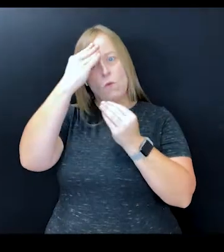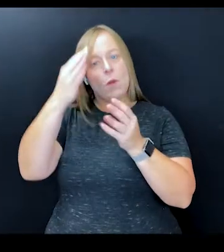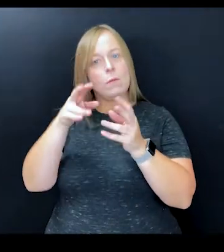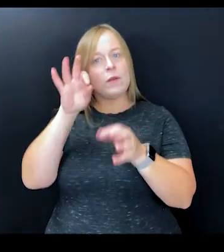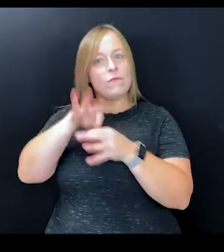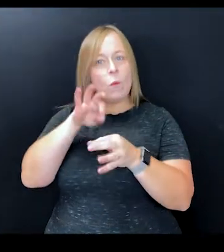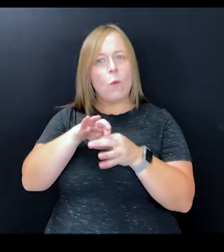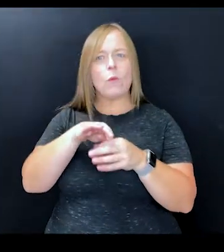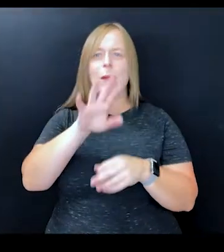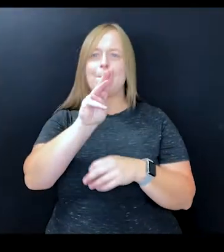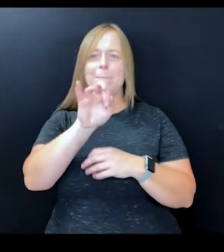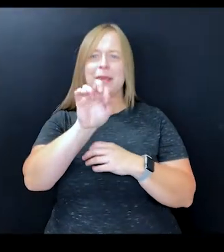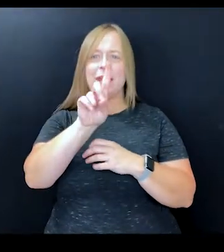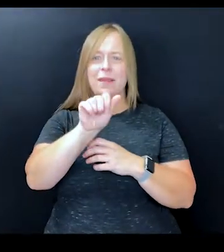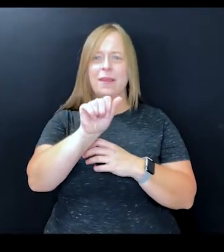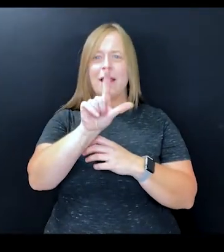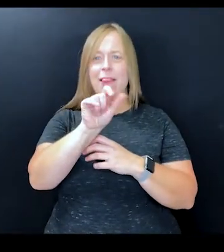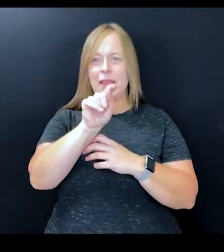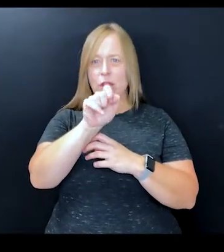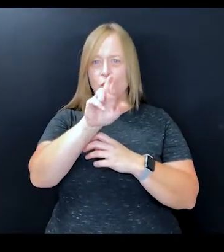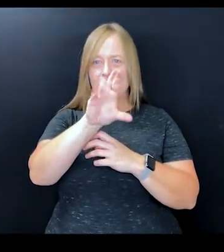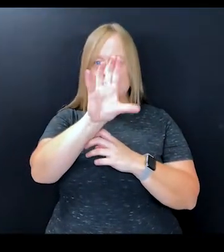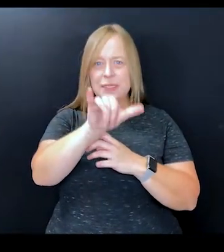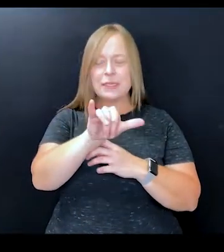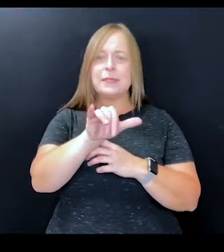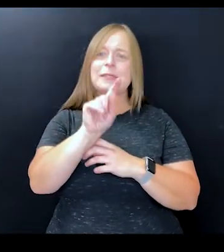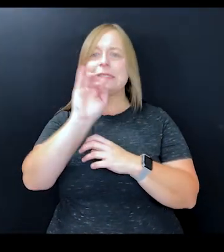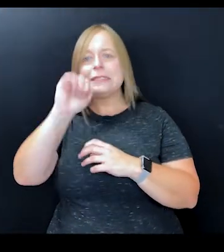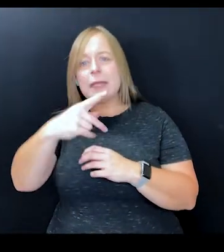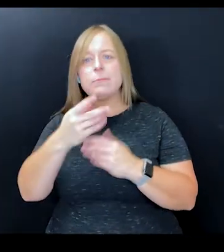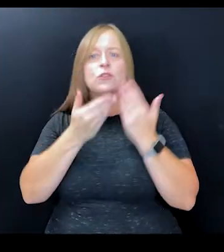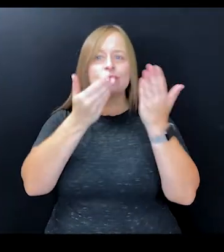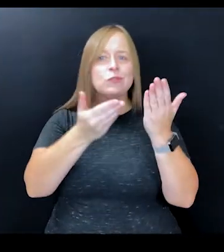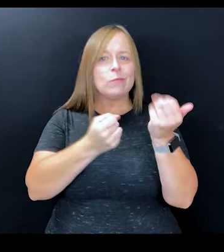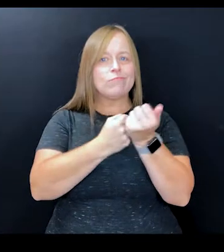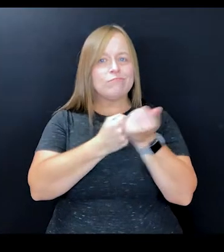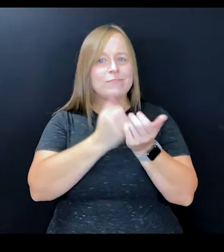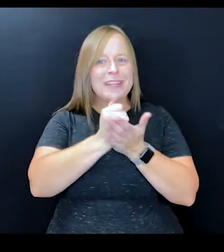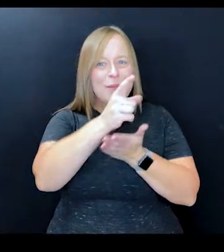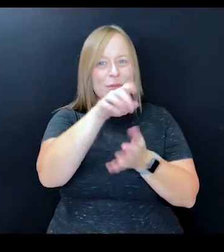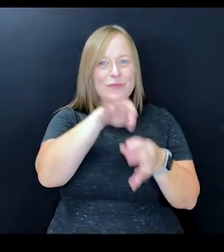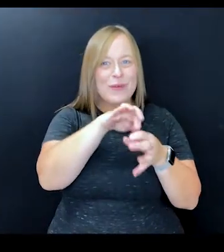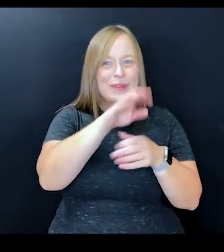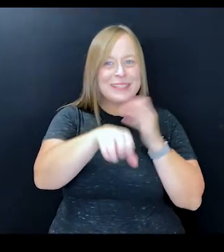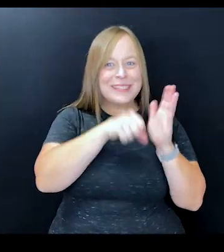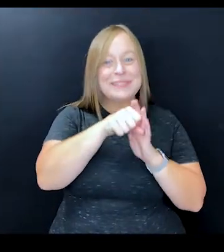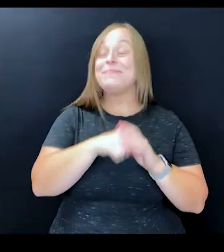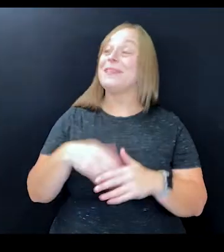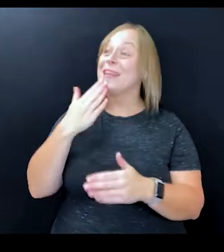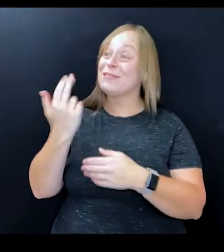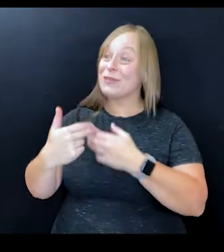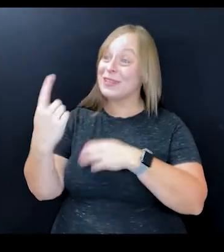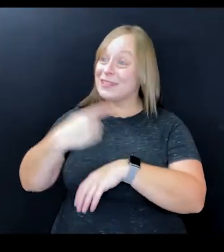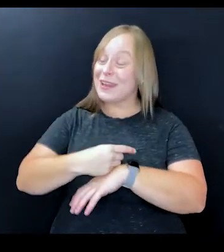what media literacy is, and we'll provide some tips and resources. Helen, thank you so much for joining us today.